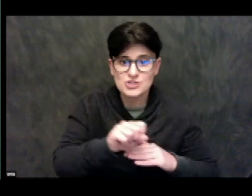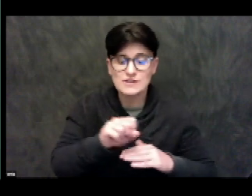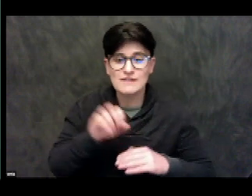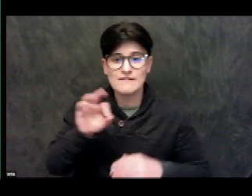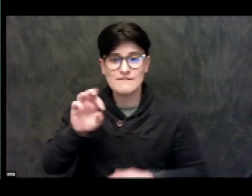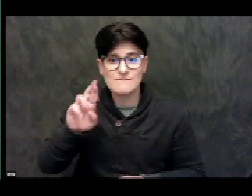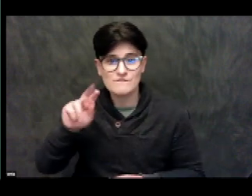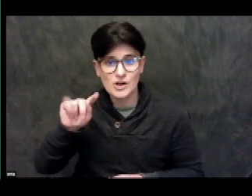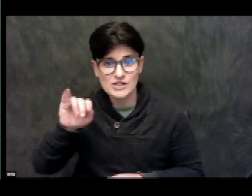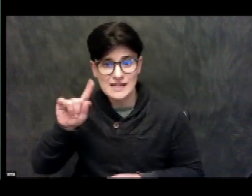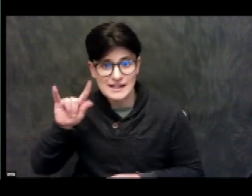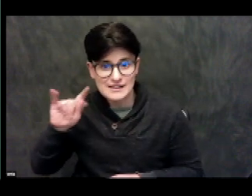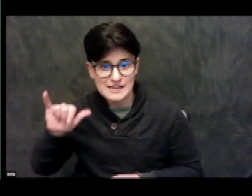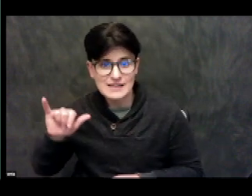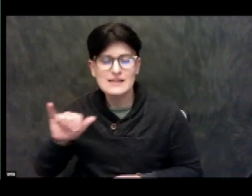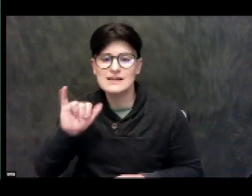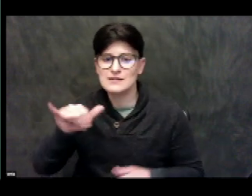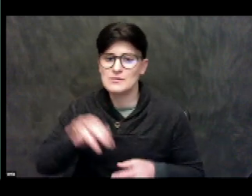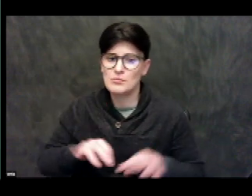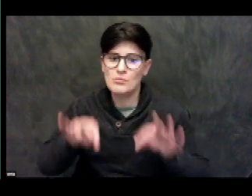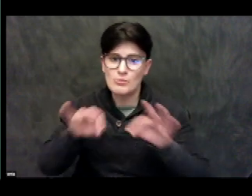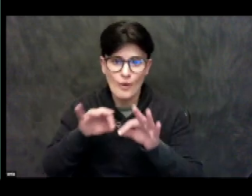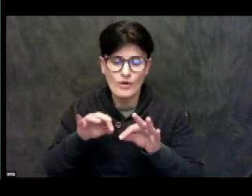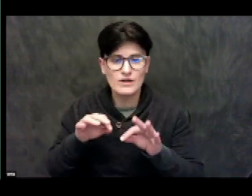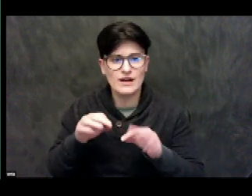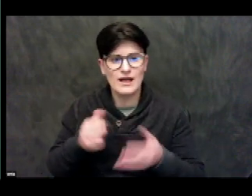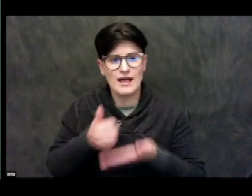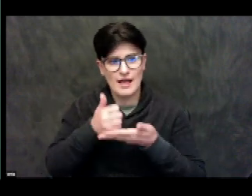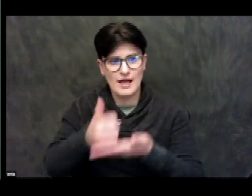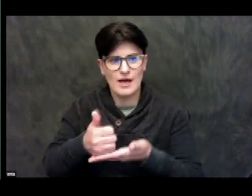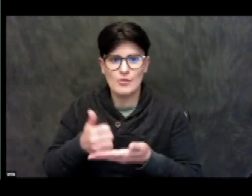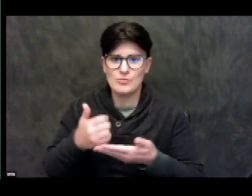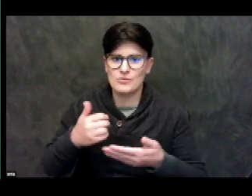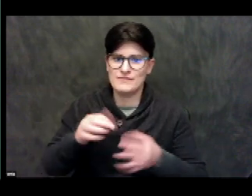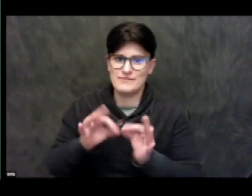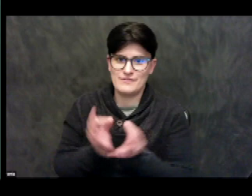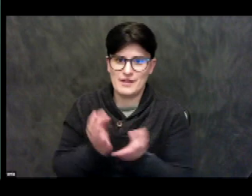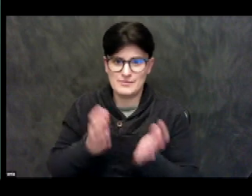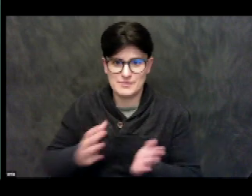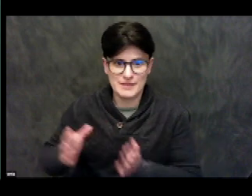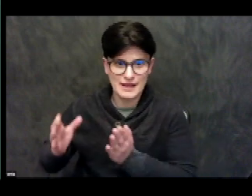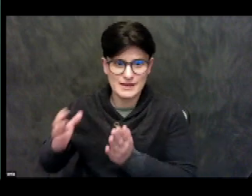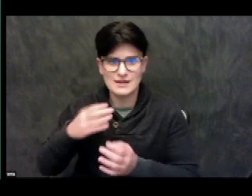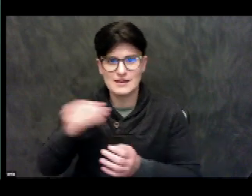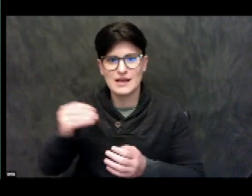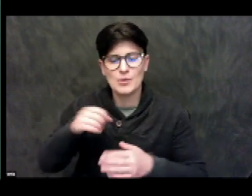have family planning and birth spacing and allow for some comfort with the idea of pregnancy.